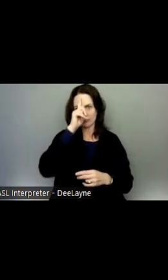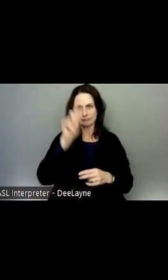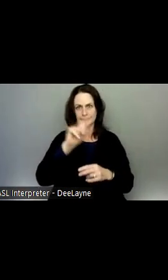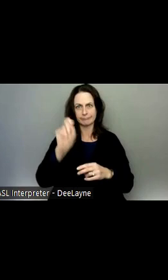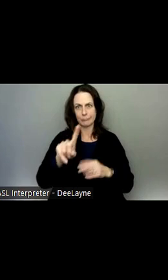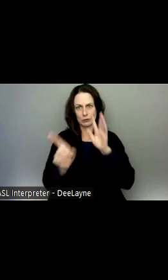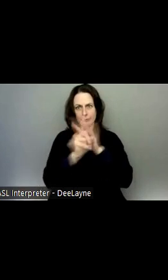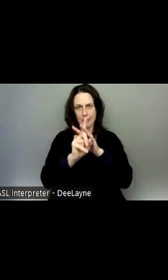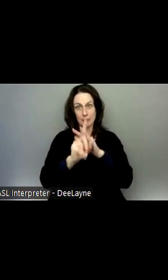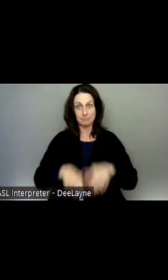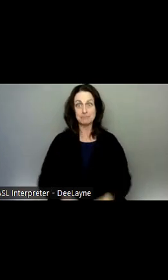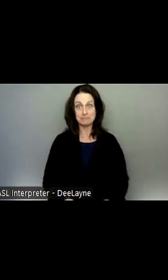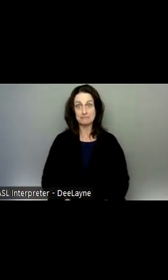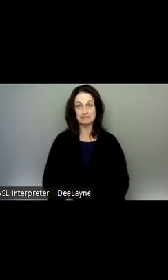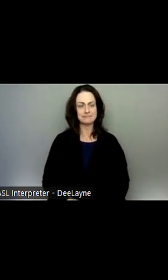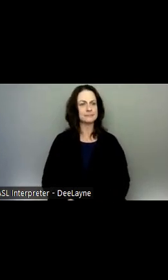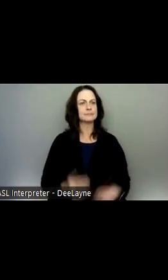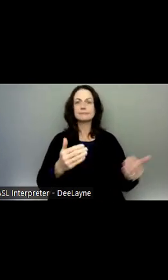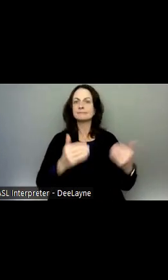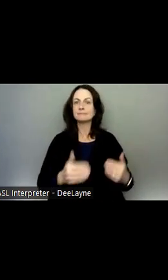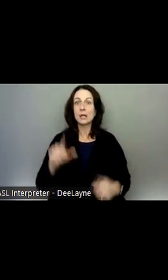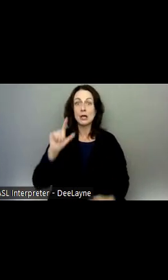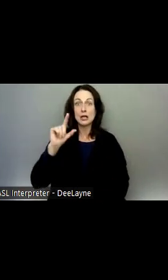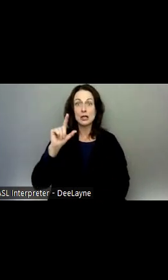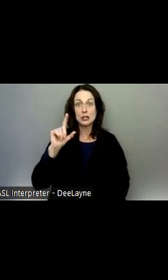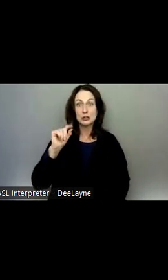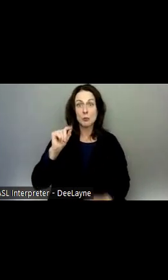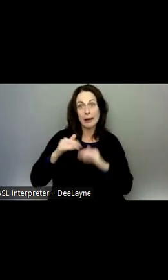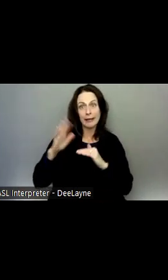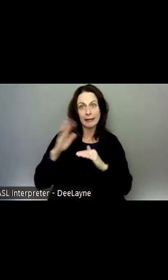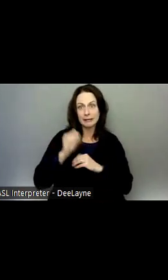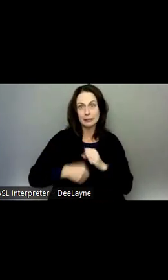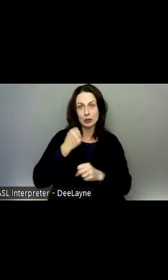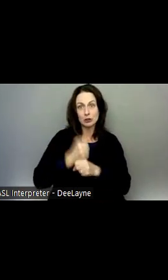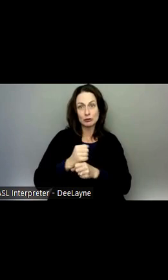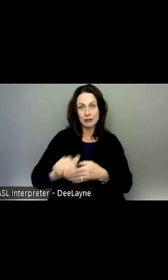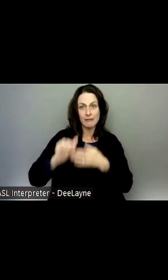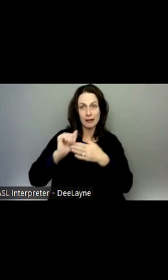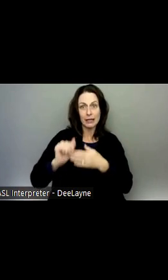So this next slide is, 20+ Years of LEADership referencing the Leadership Exchange